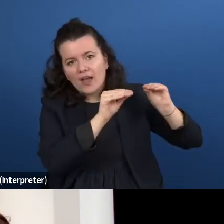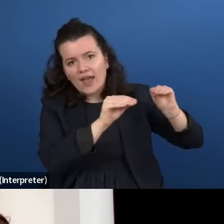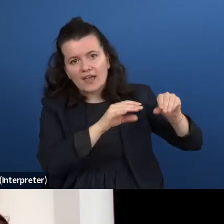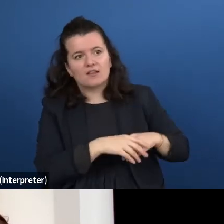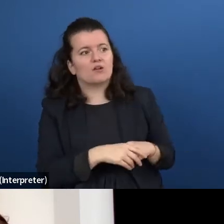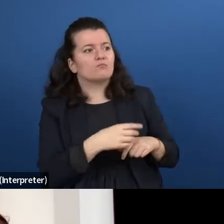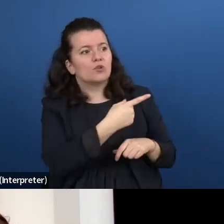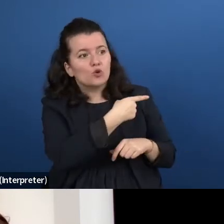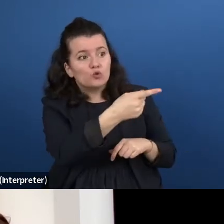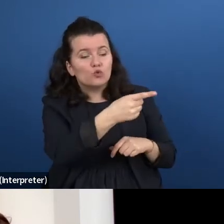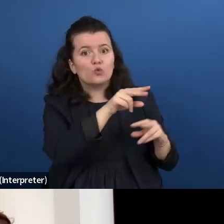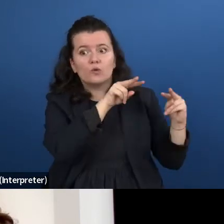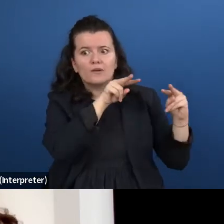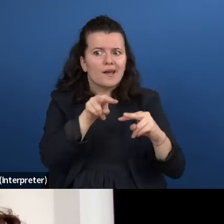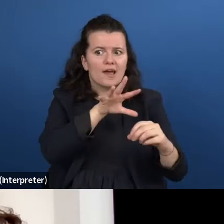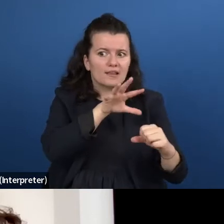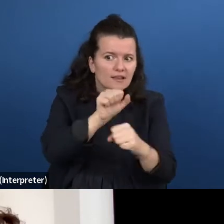where there was violence and exploitation